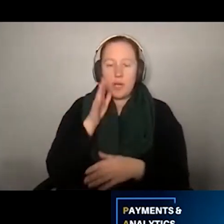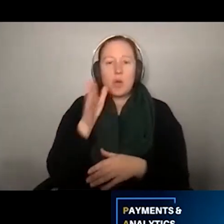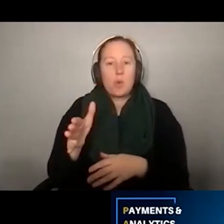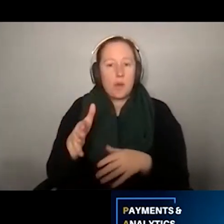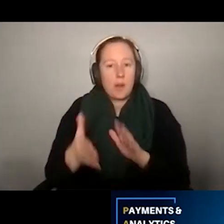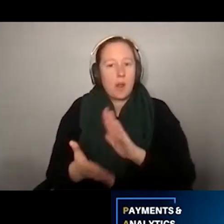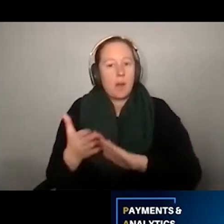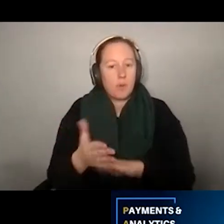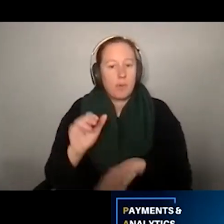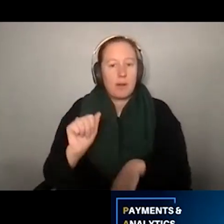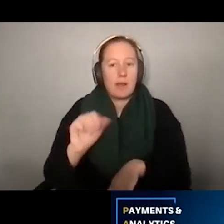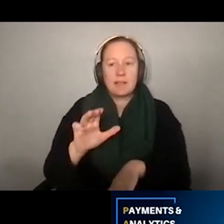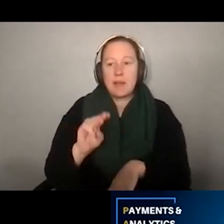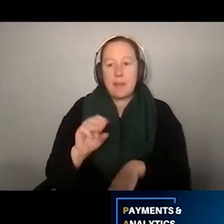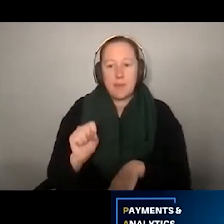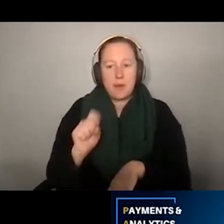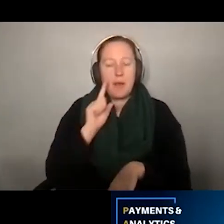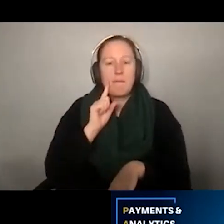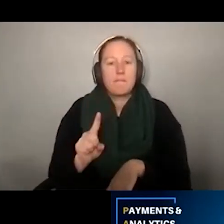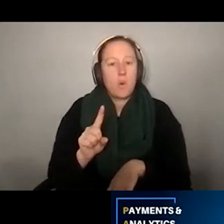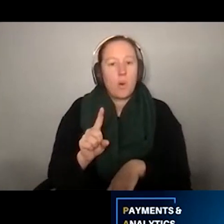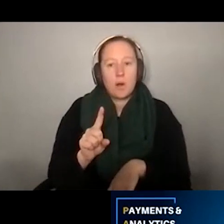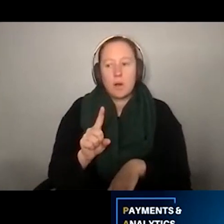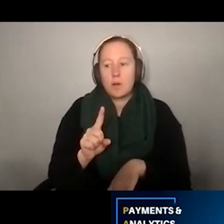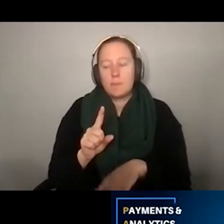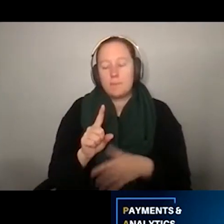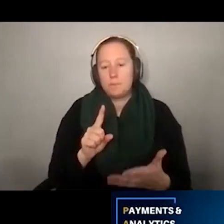ACMS for recipients to